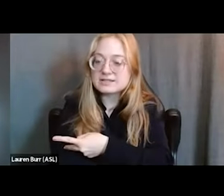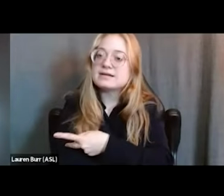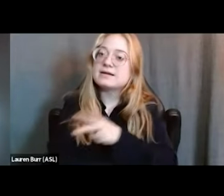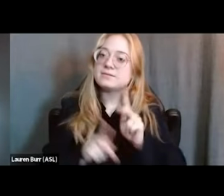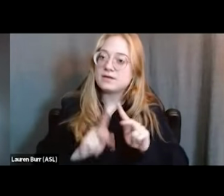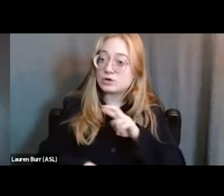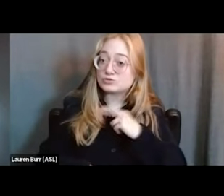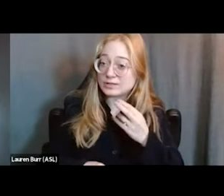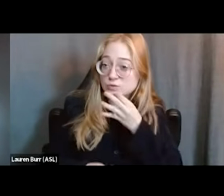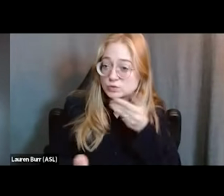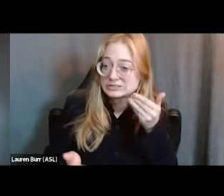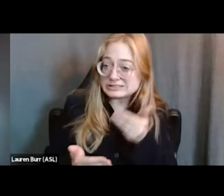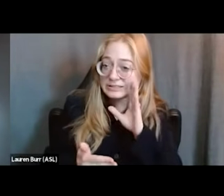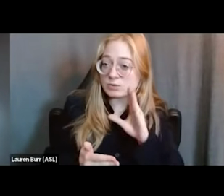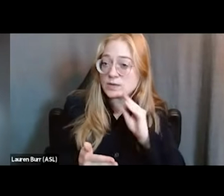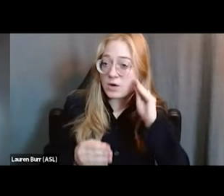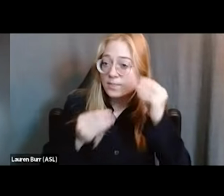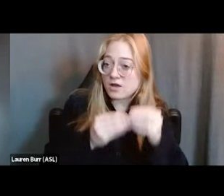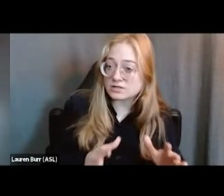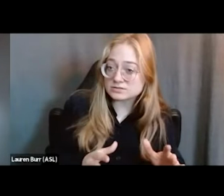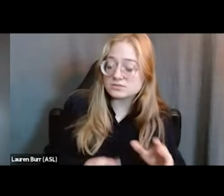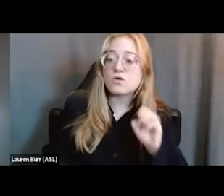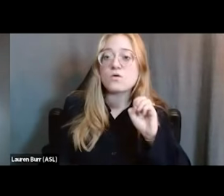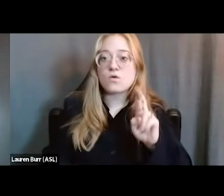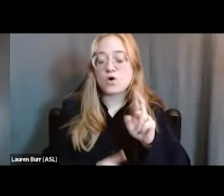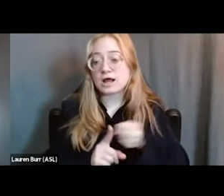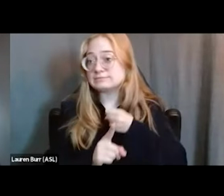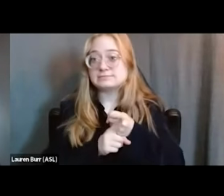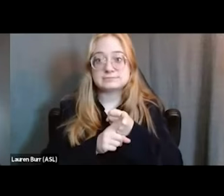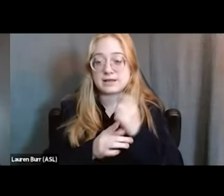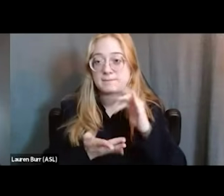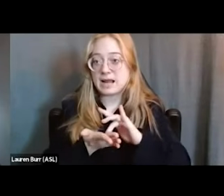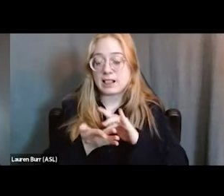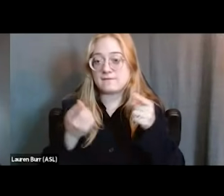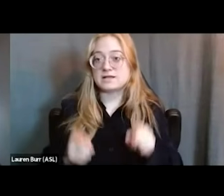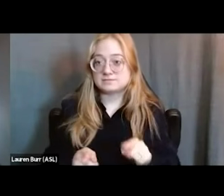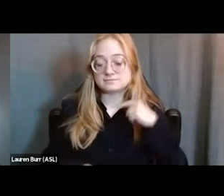following a significant medical event. So Caitlin describes the cascade